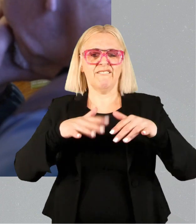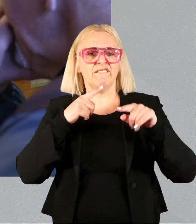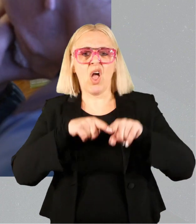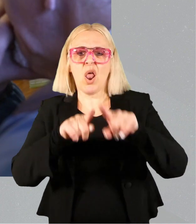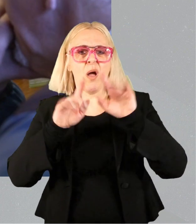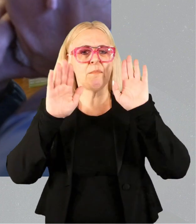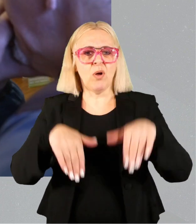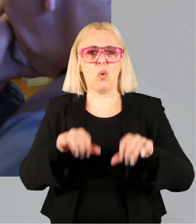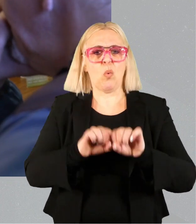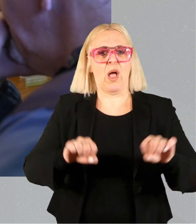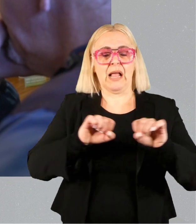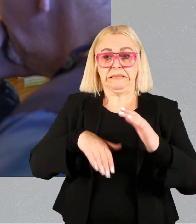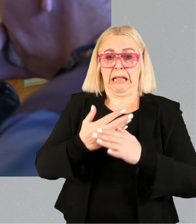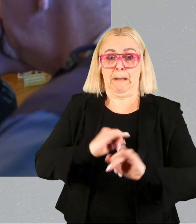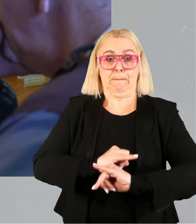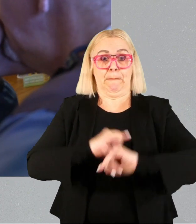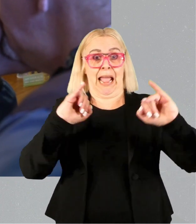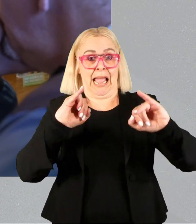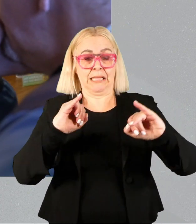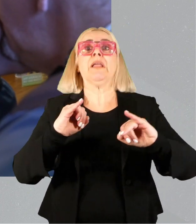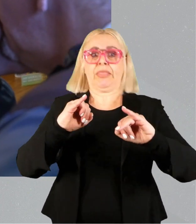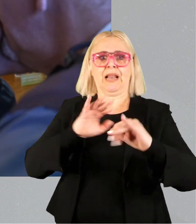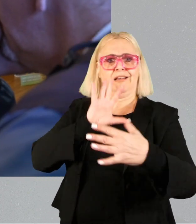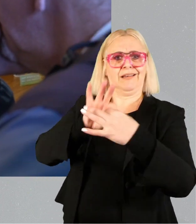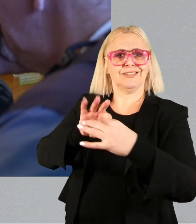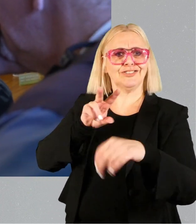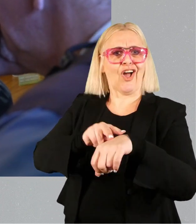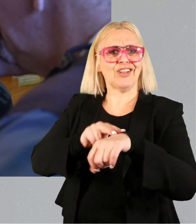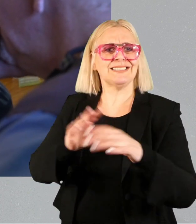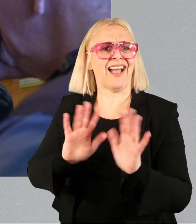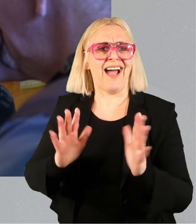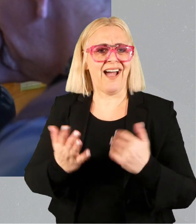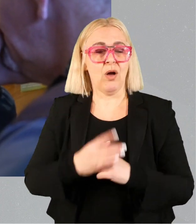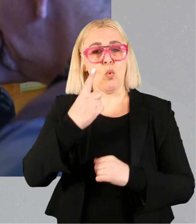get really bad before we turn up... One of the stories that I always recall,